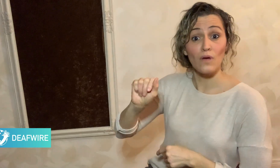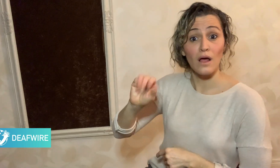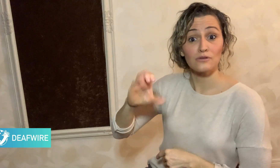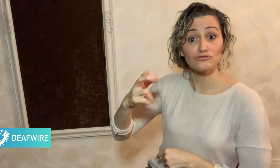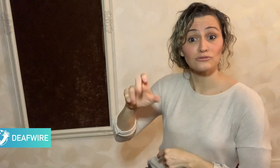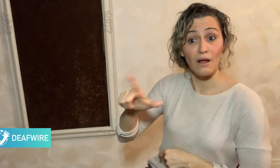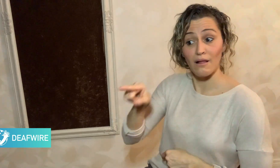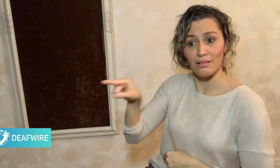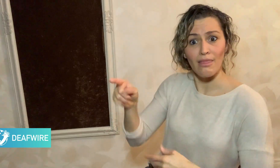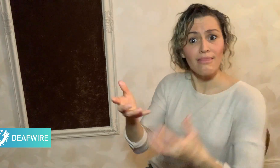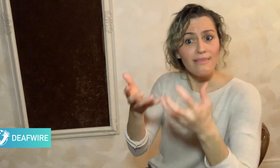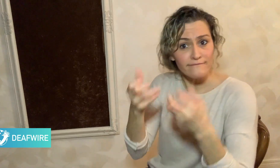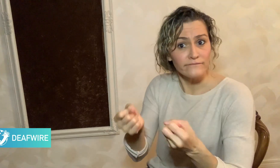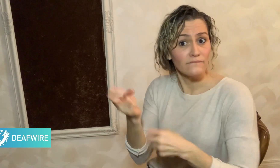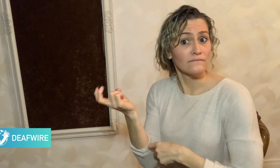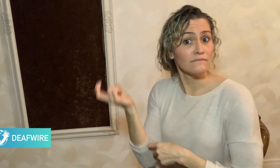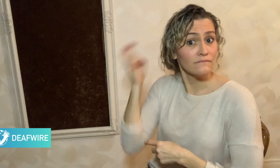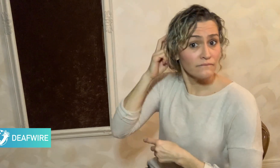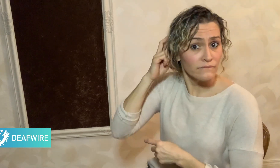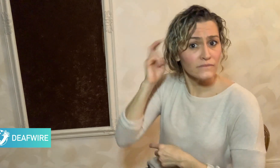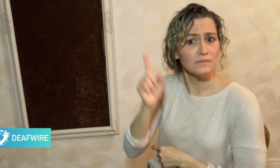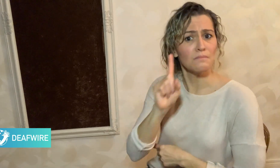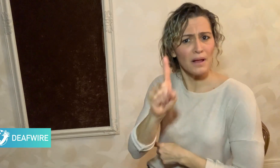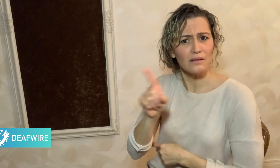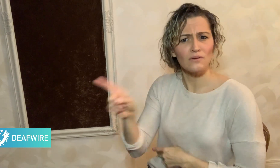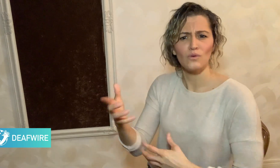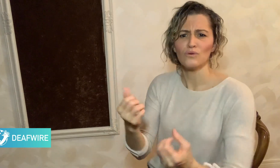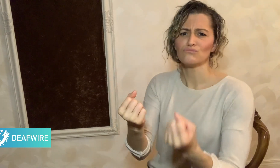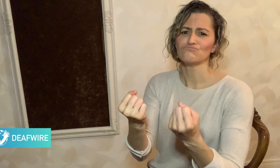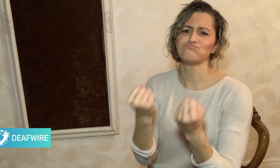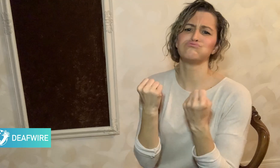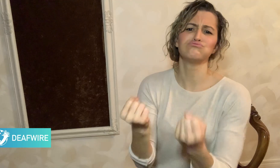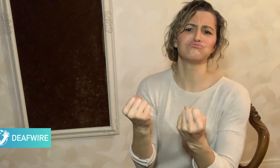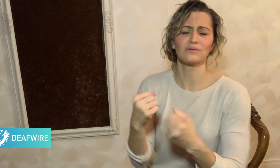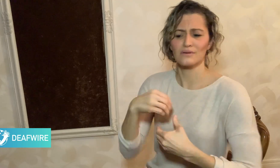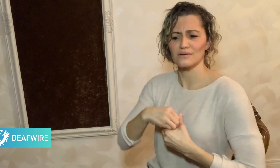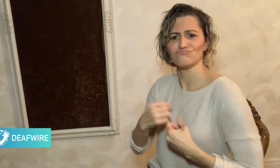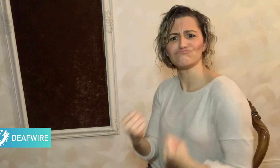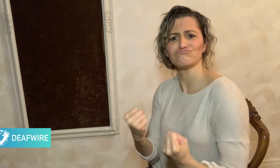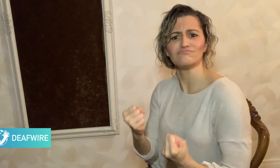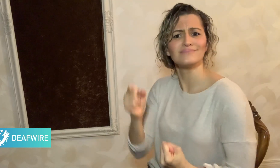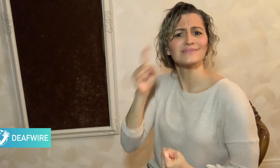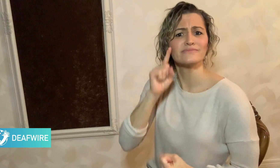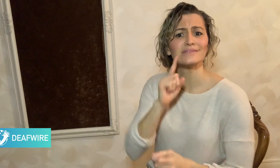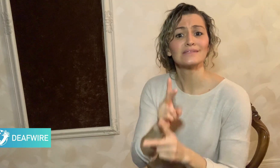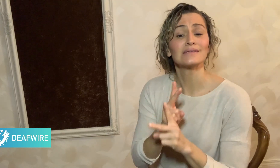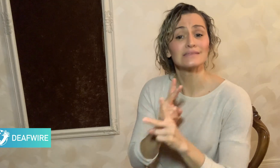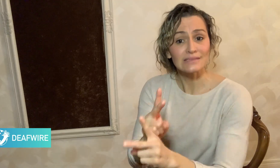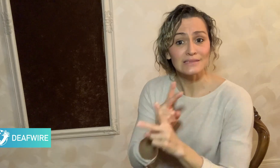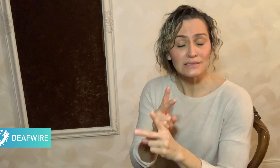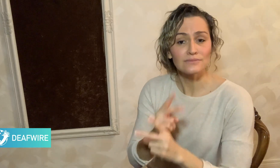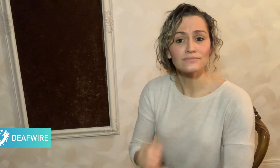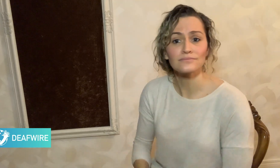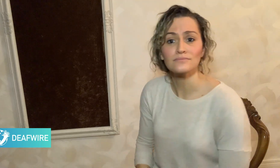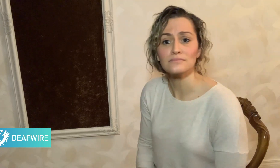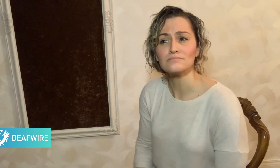and still have a strong Deaf identity.